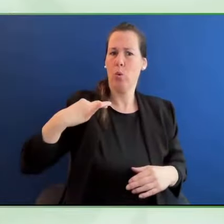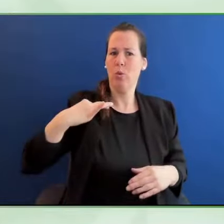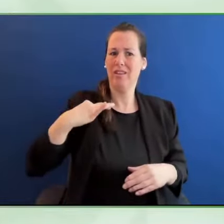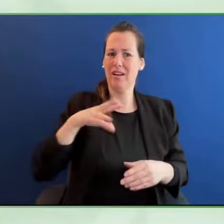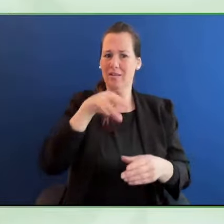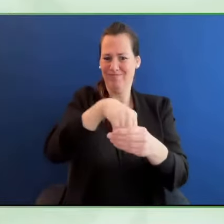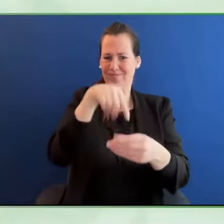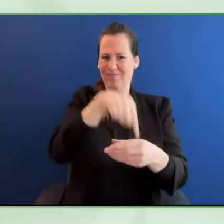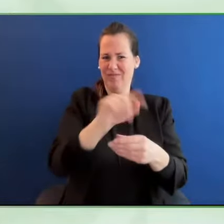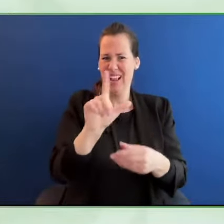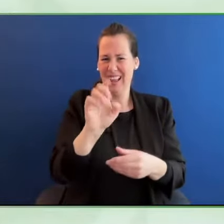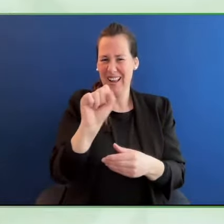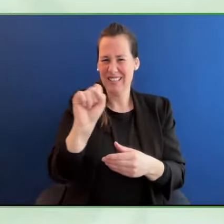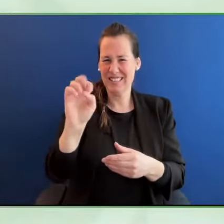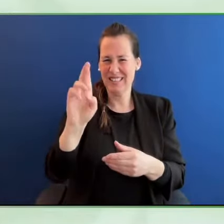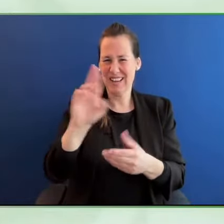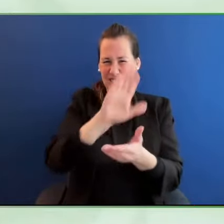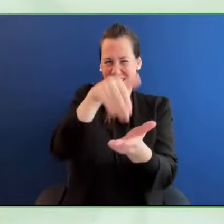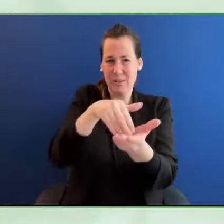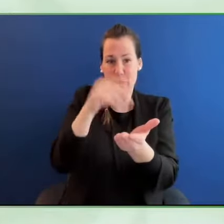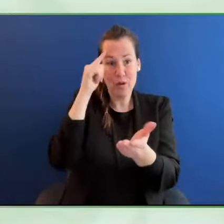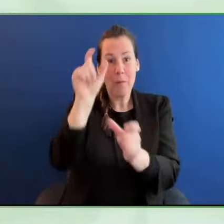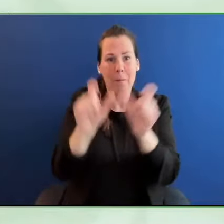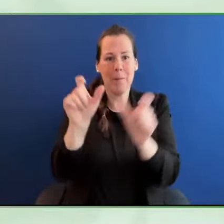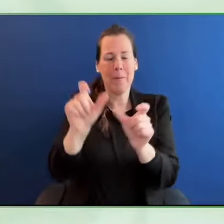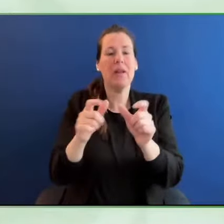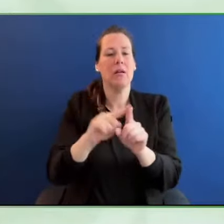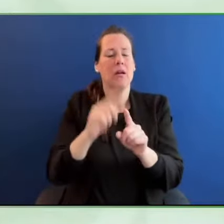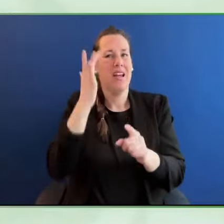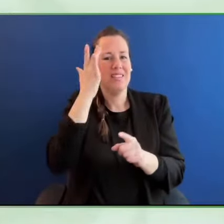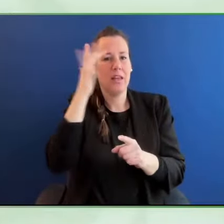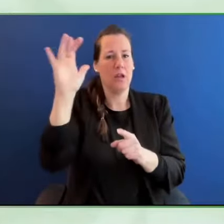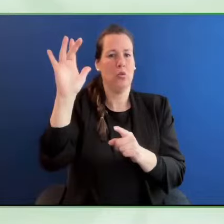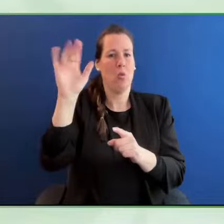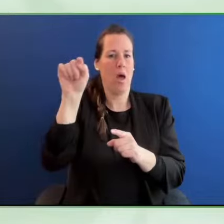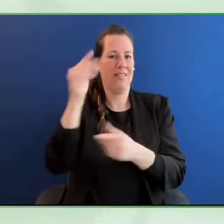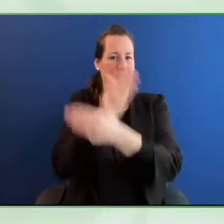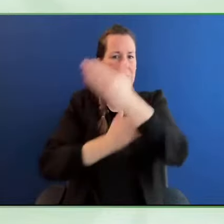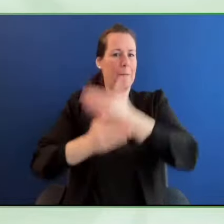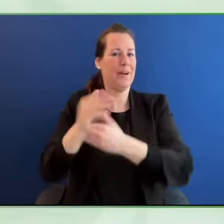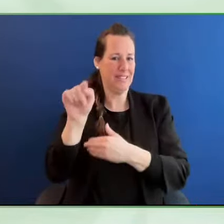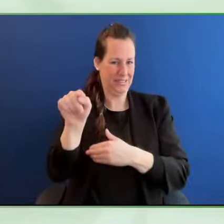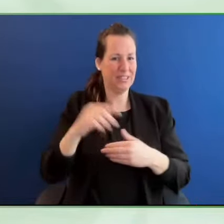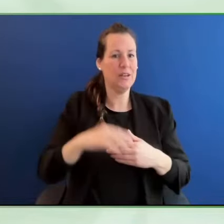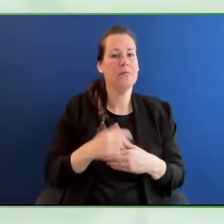And I knew at the EASPD I would be able to do that.